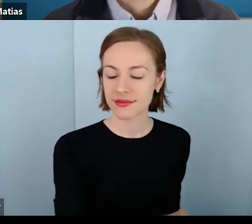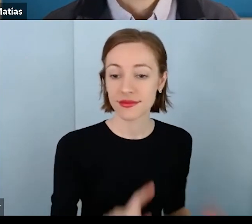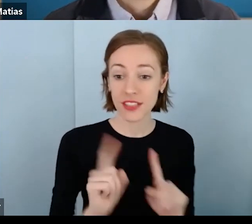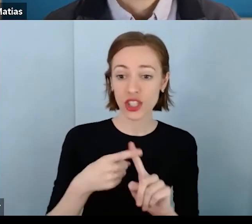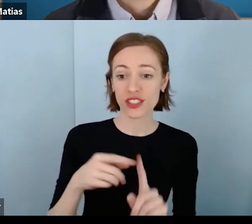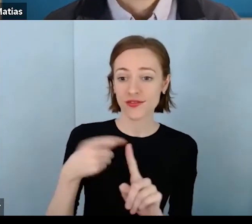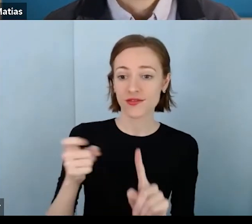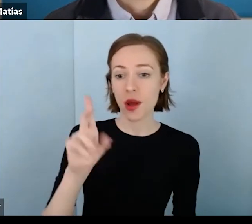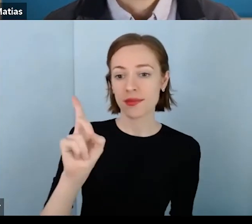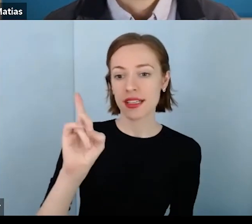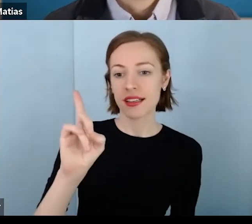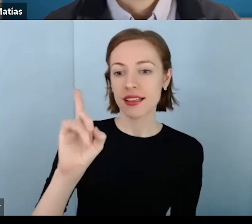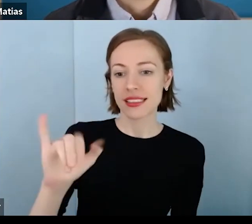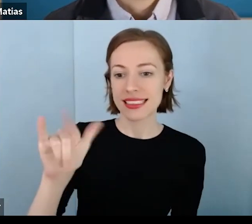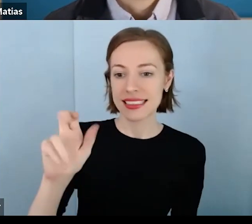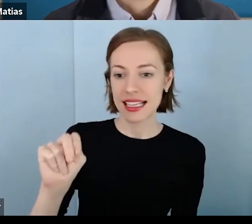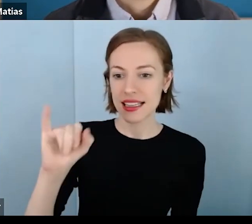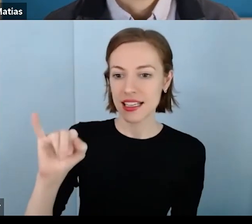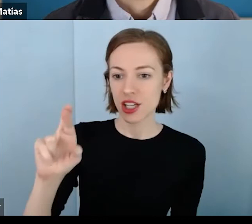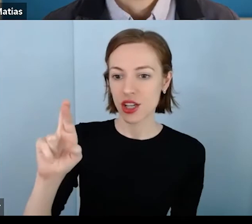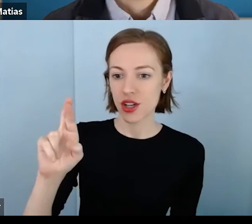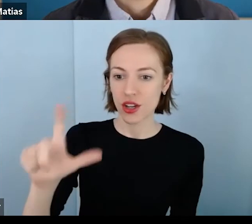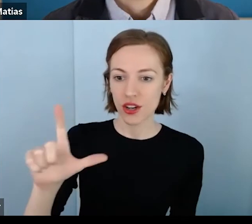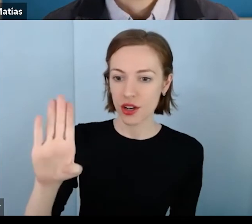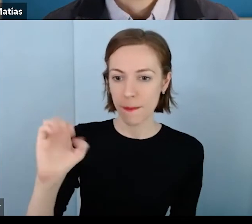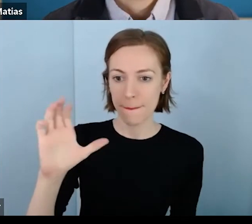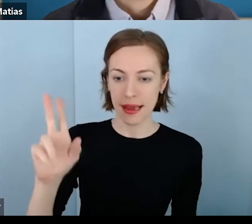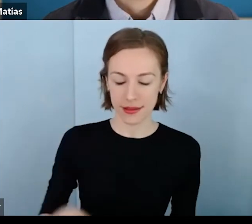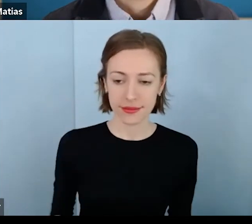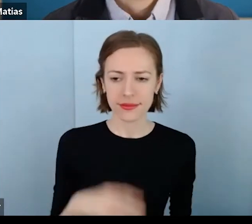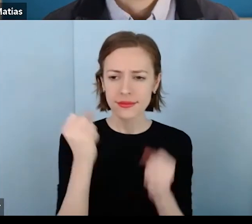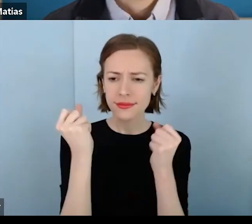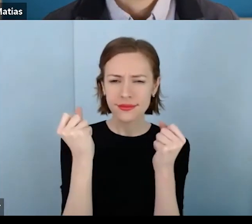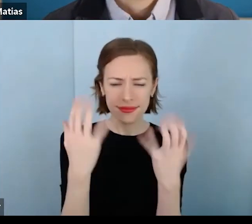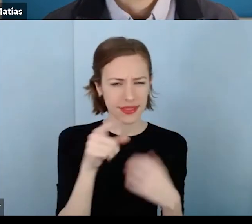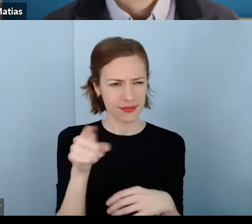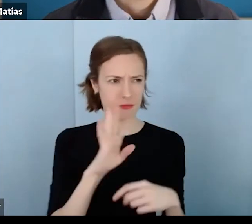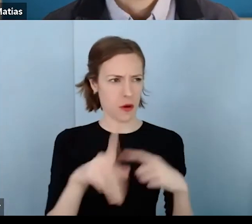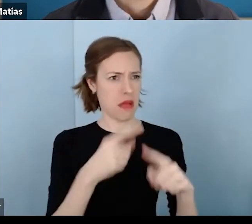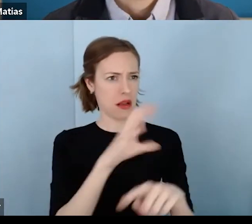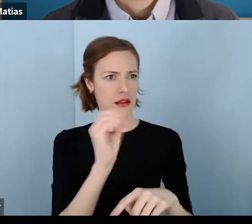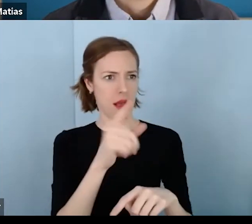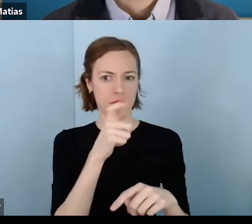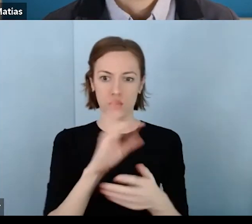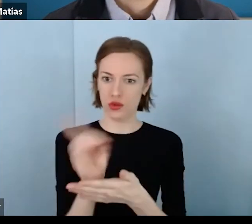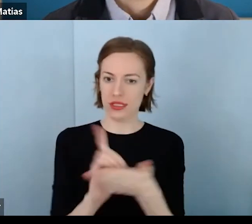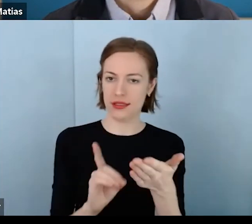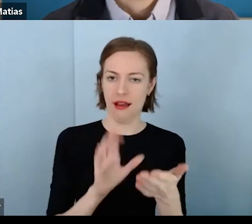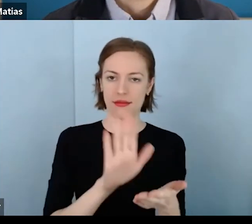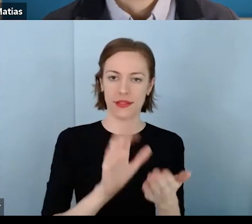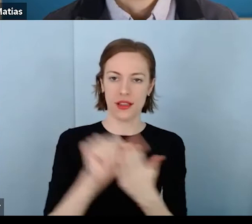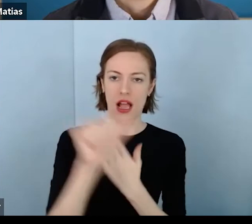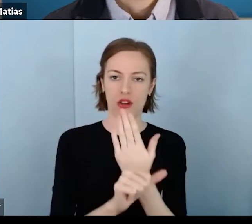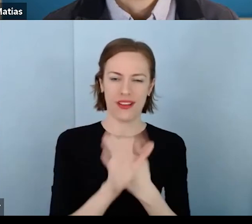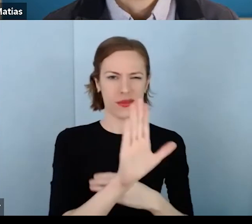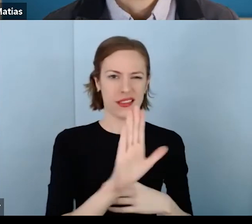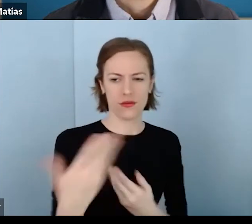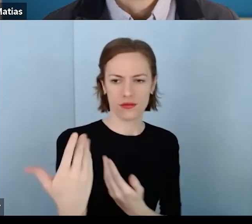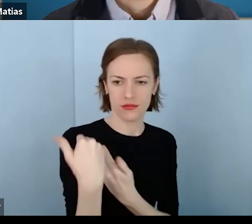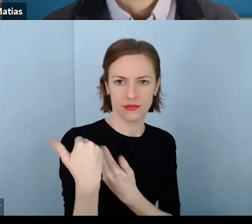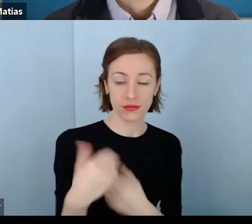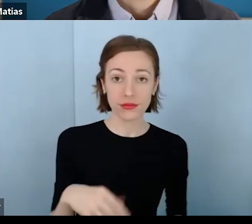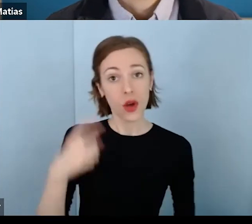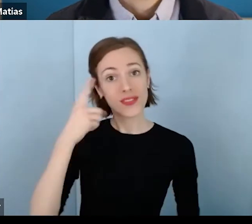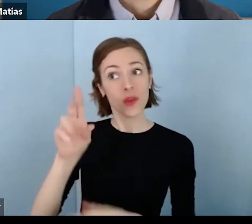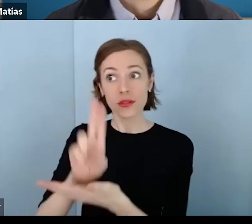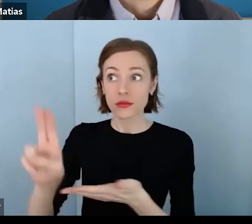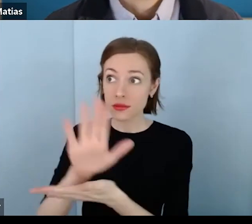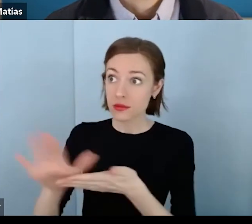Many of the prompts mentioned in this talk pertain to the role of company in designing its algorithms, what role, if any, do academic institutions have in improving algorithmic governance.